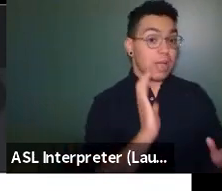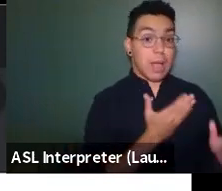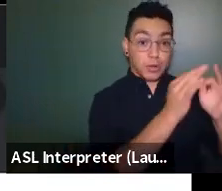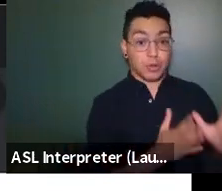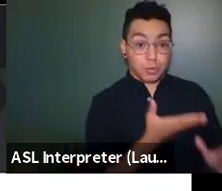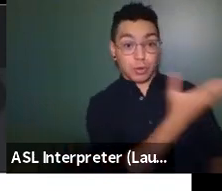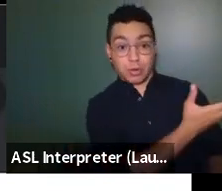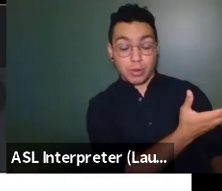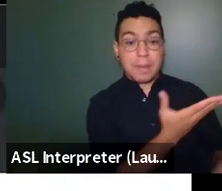ESD 101 - Jeff Crawford: But I have maybe